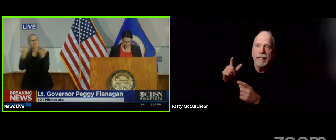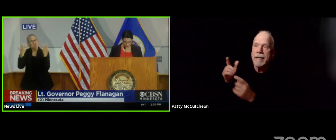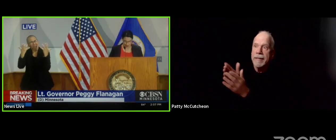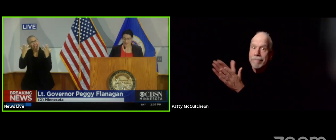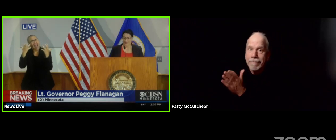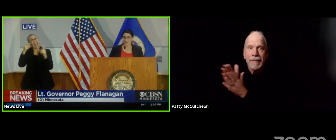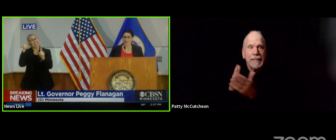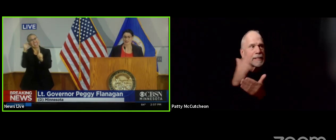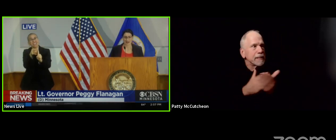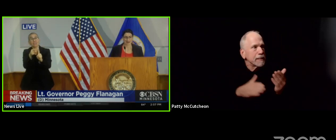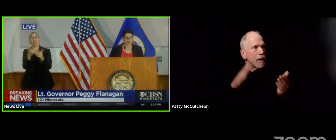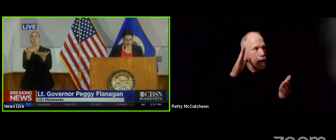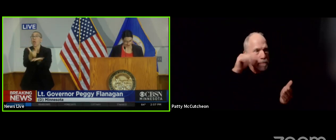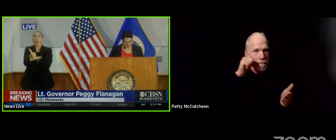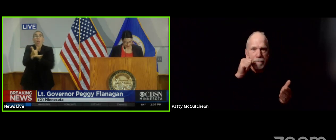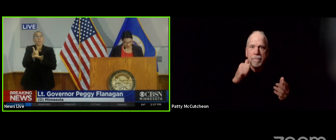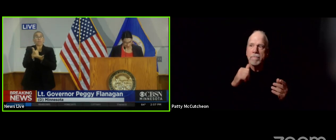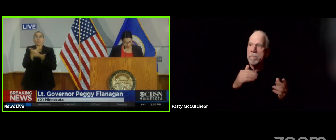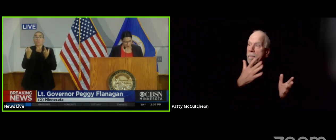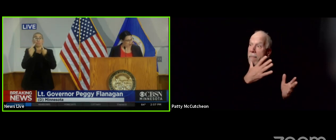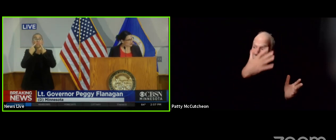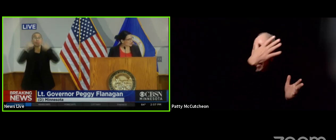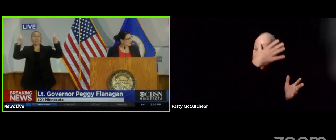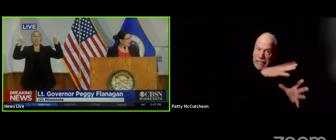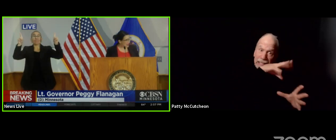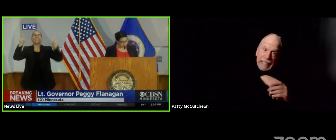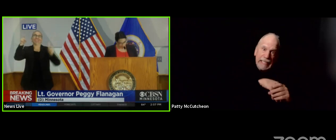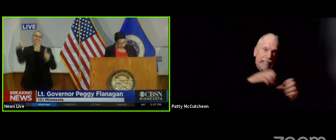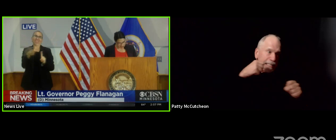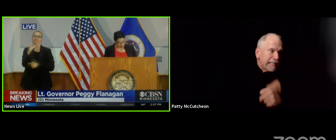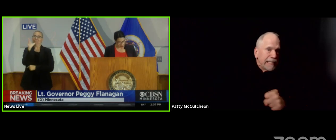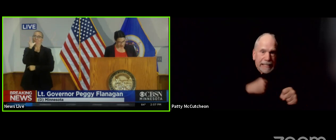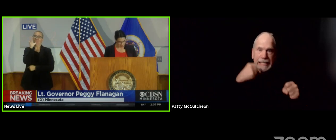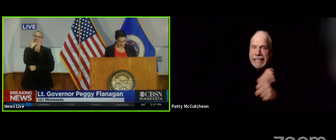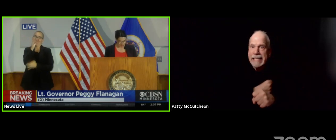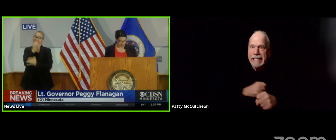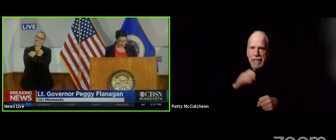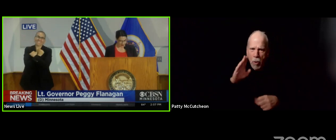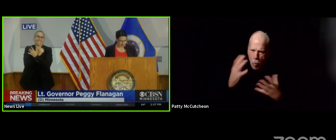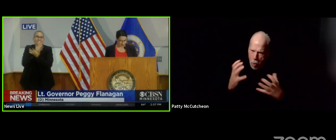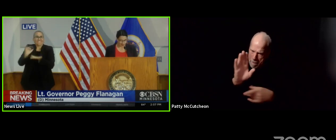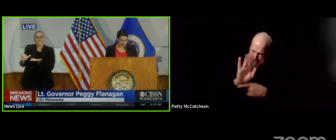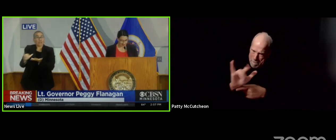ACROSS THE FINISH LINE. YOU BUILT A BIPARTISAN COALITION WITH NEAR UNANIMOUS